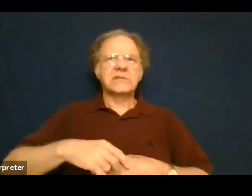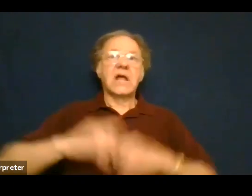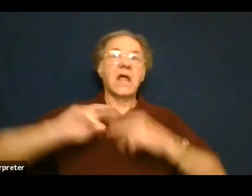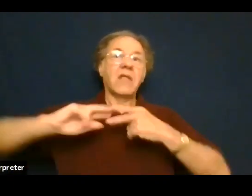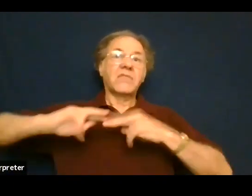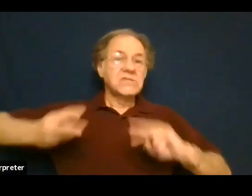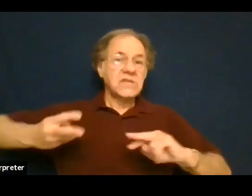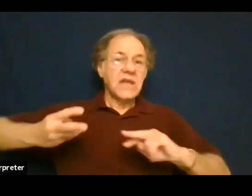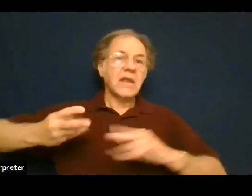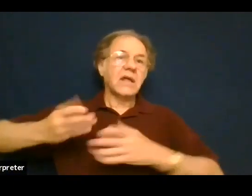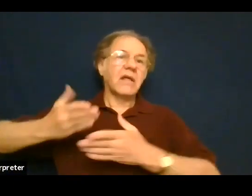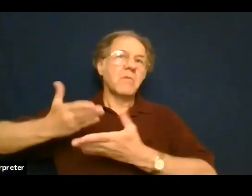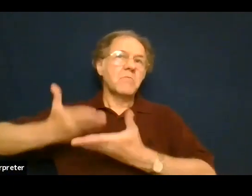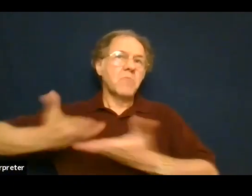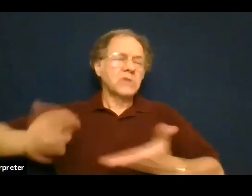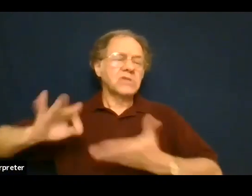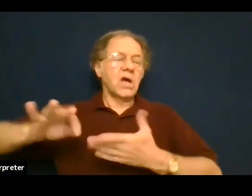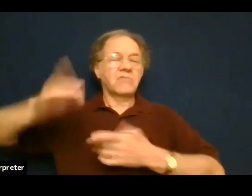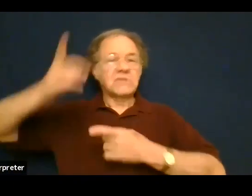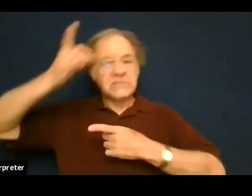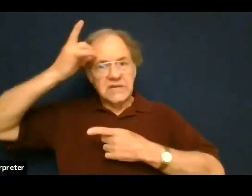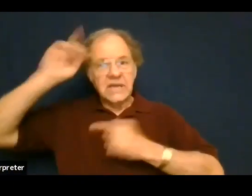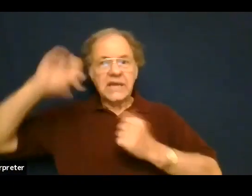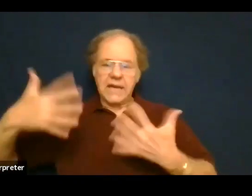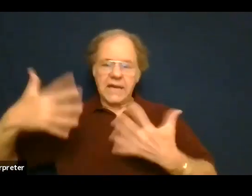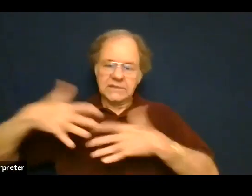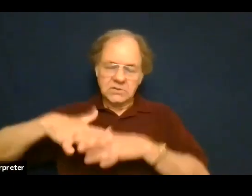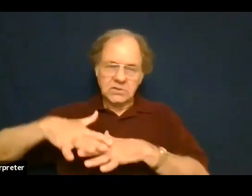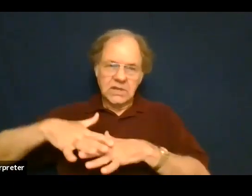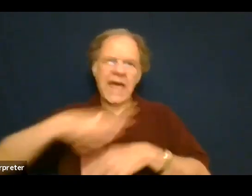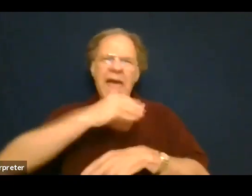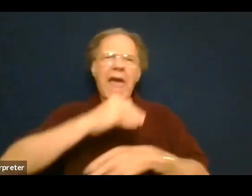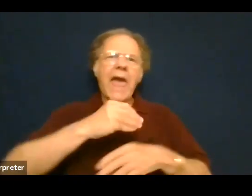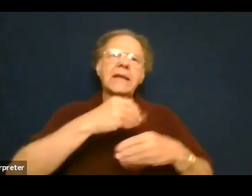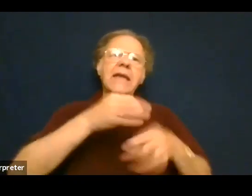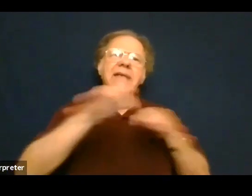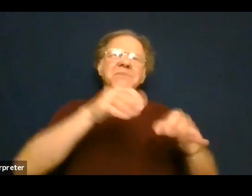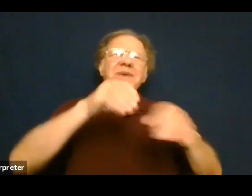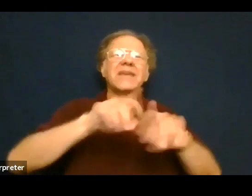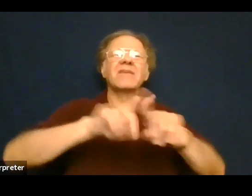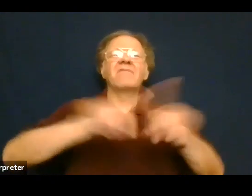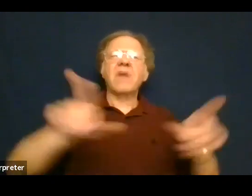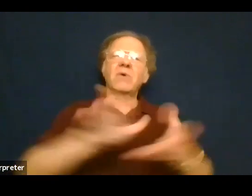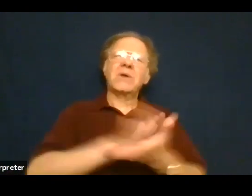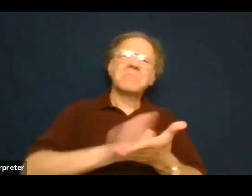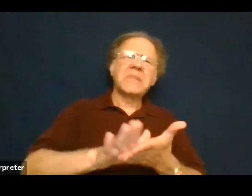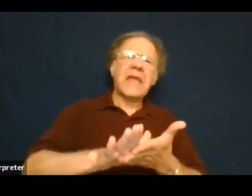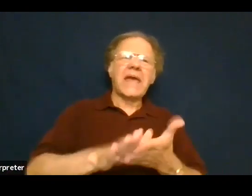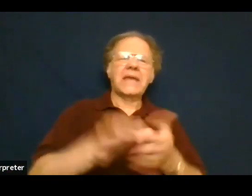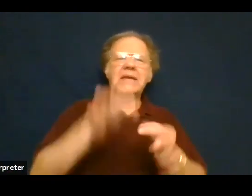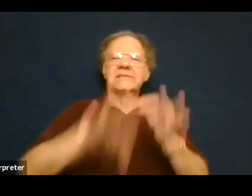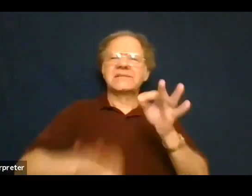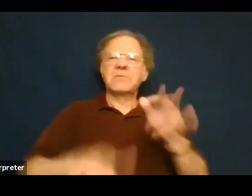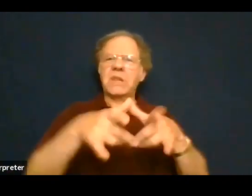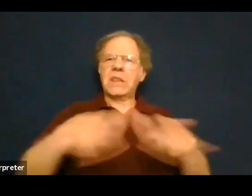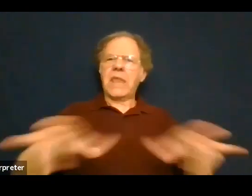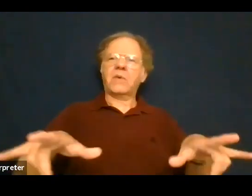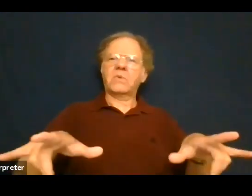can assimilate them and put them into lay language to tell you, this report you've got really means the following.